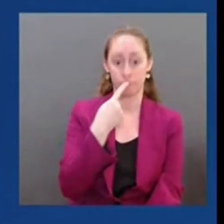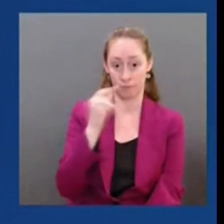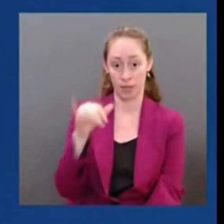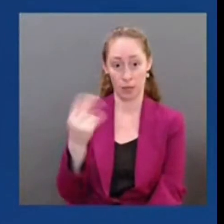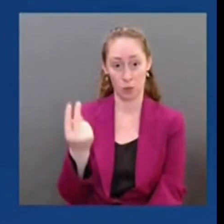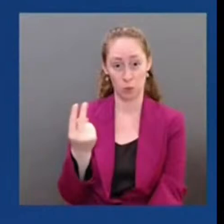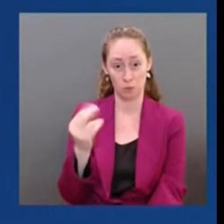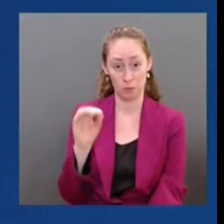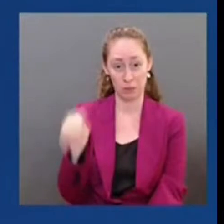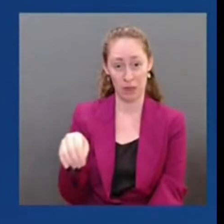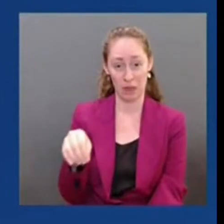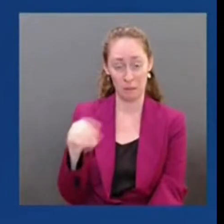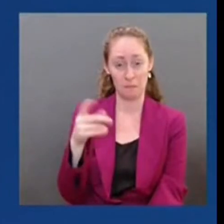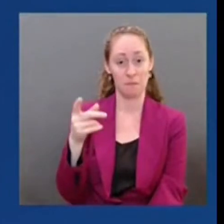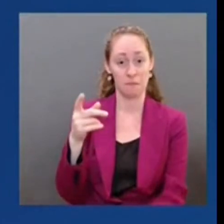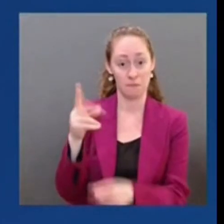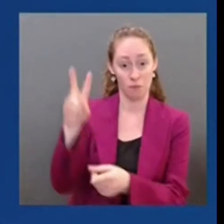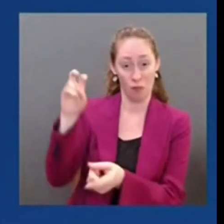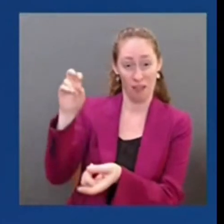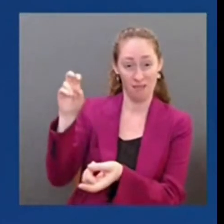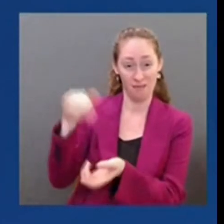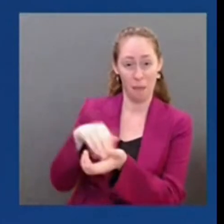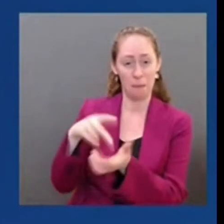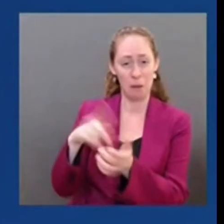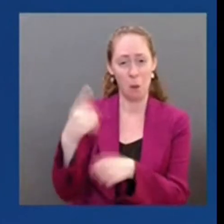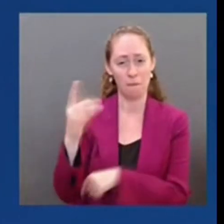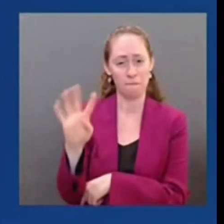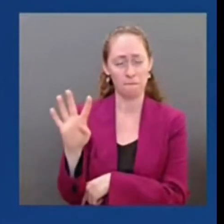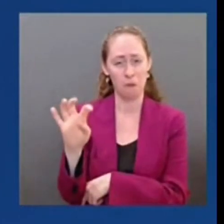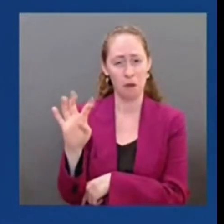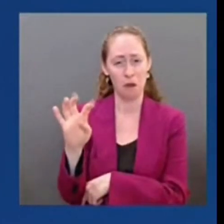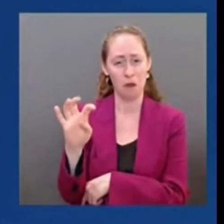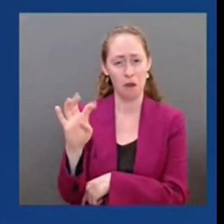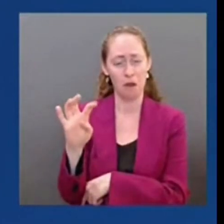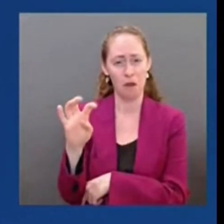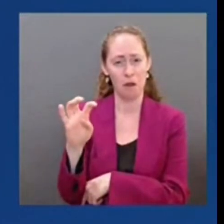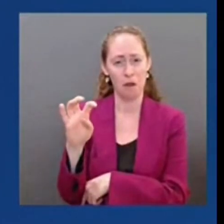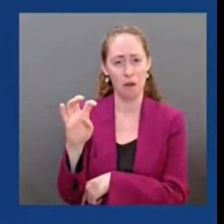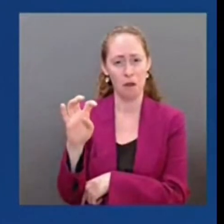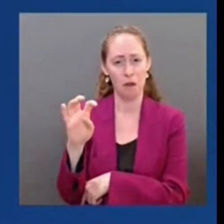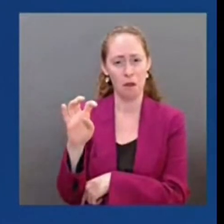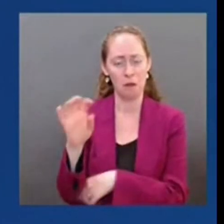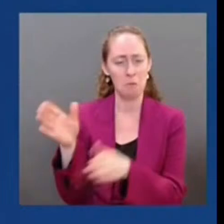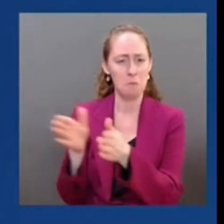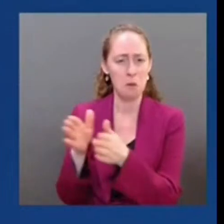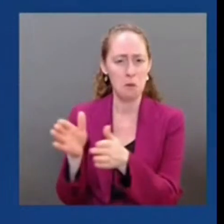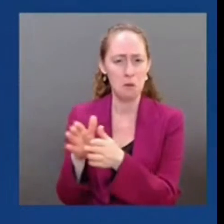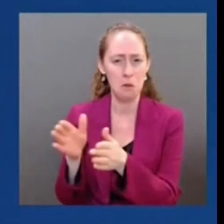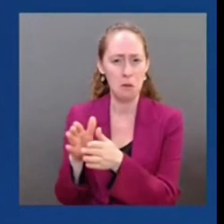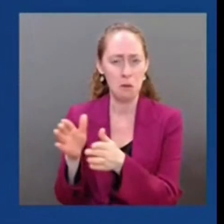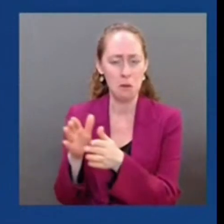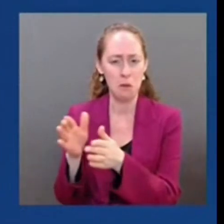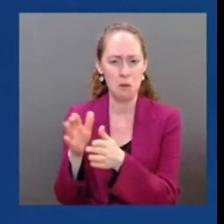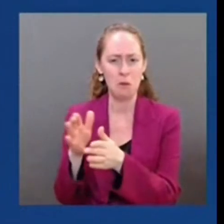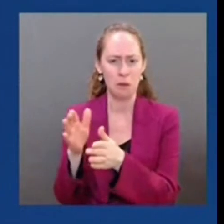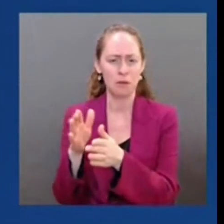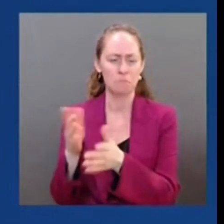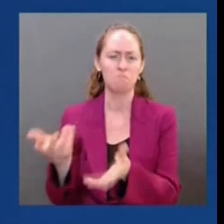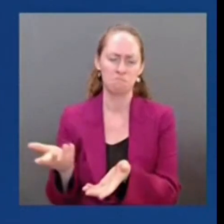EVEN IF THERE WAS 2%, THAT WOULD MEAN 400 PEOPLE ARE HAVING REBOUND EVERY DAY. SO IT'S HARD TO KNOW EXACTLY